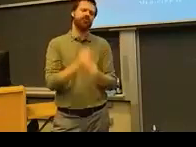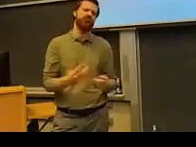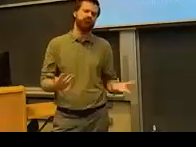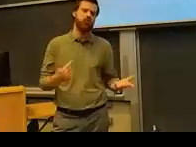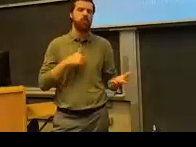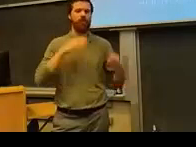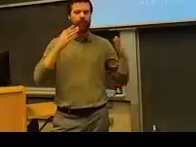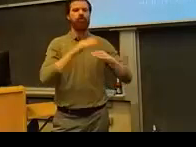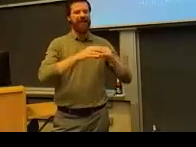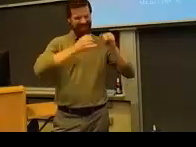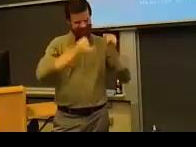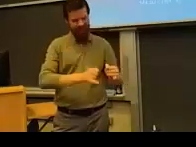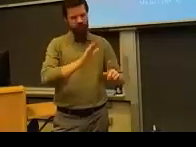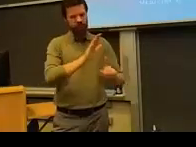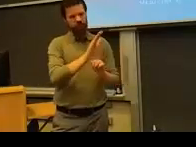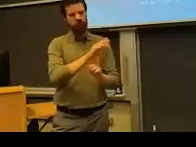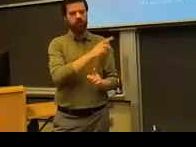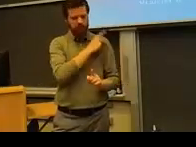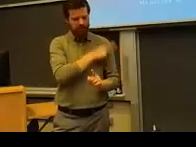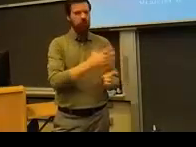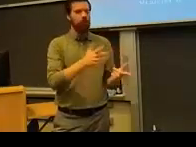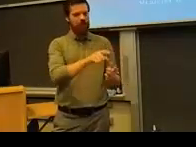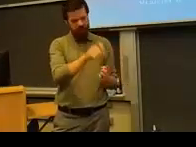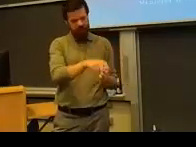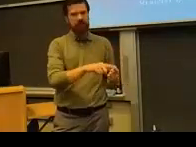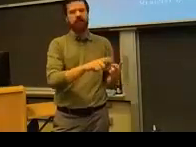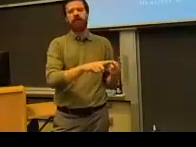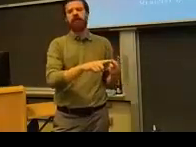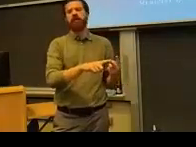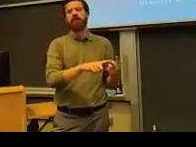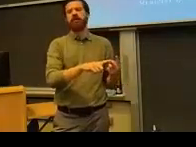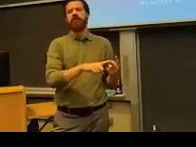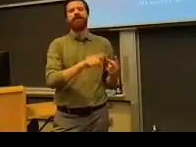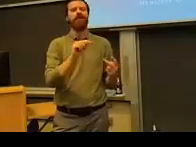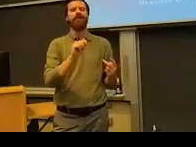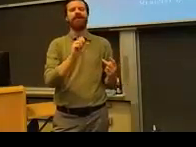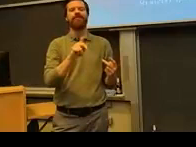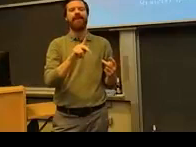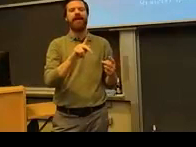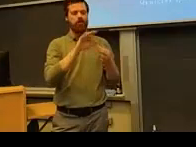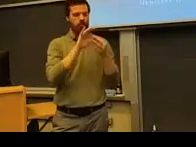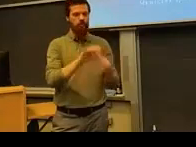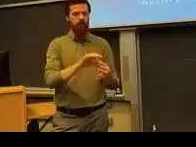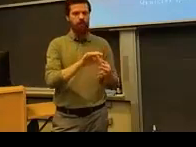like the individual patient um what they need um kind of task oriented um care uh whereas on